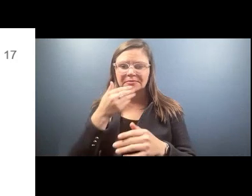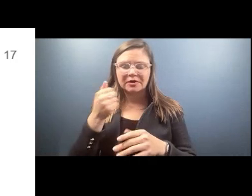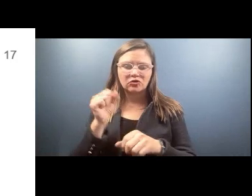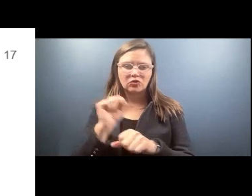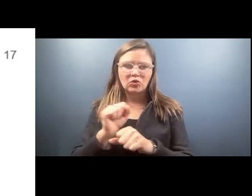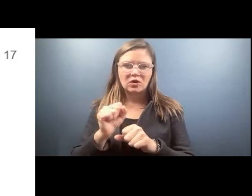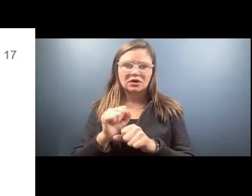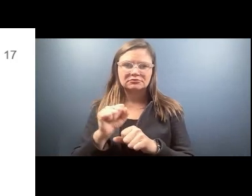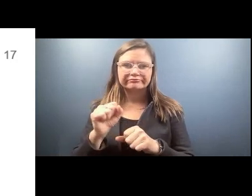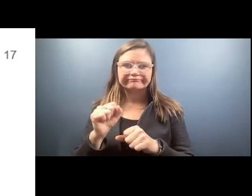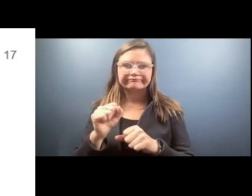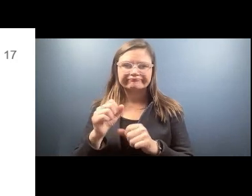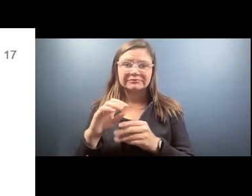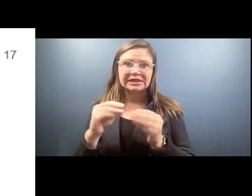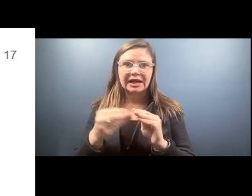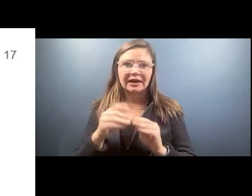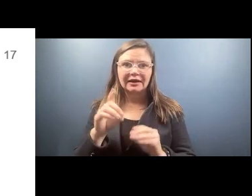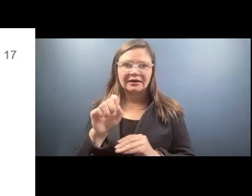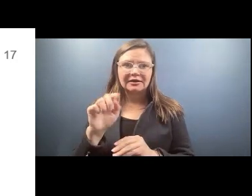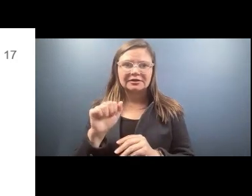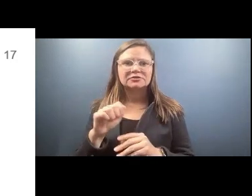You could also think about this in terms of stakeholder demand.